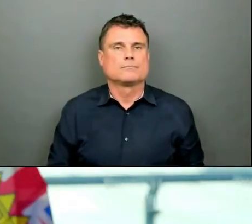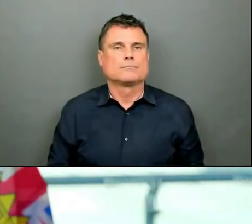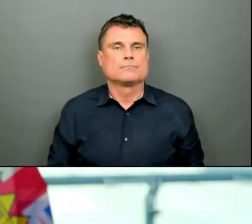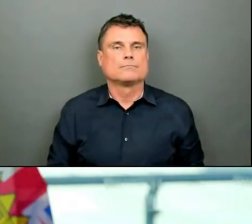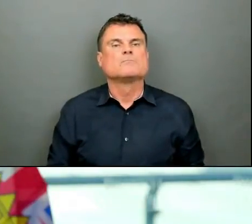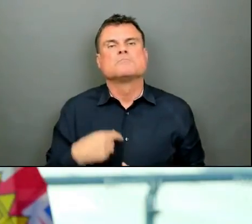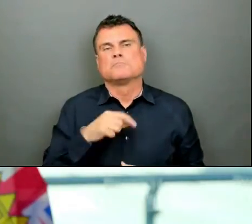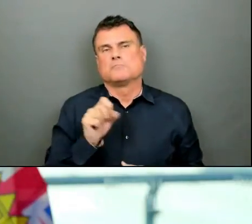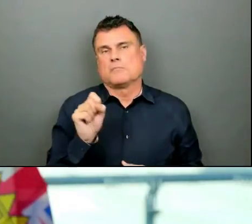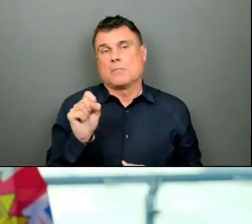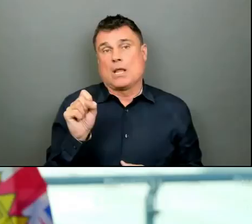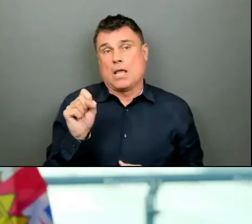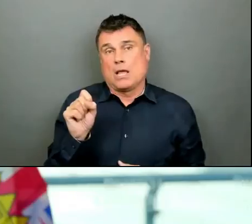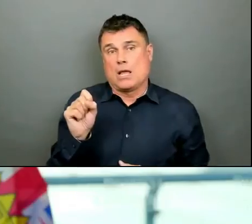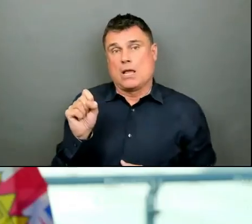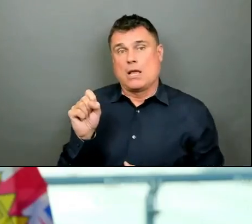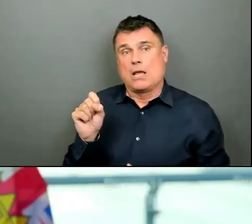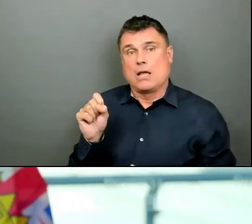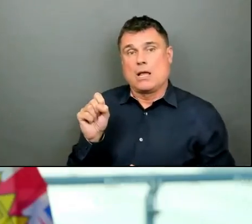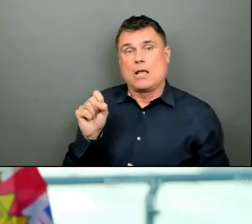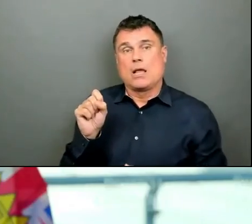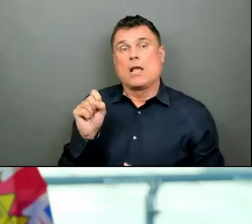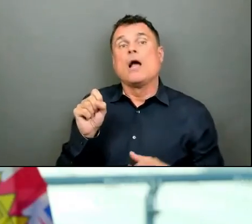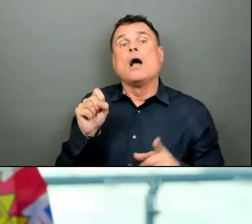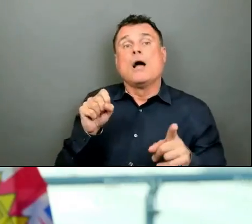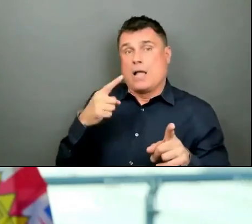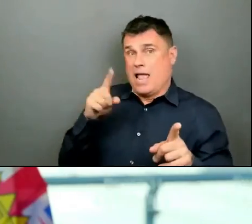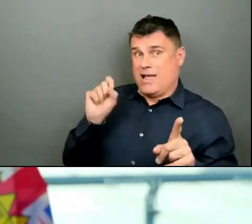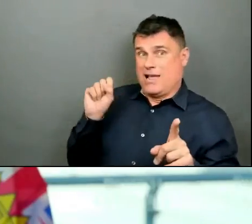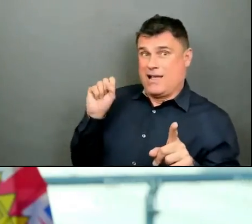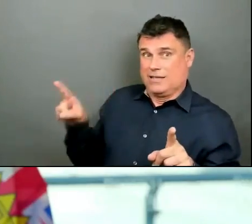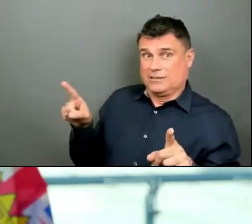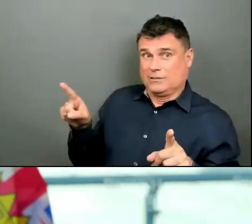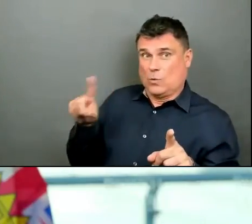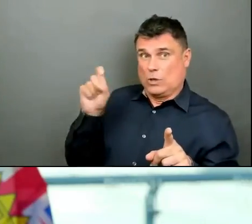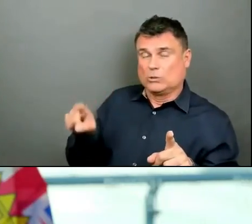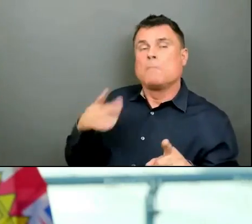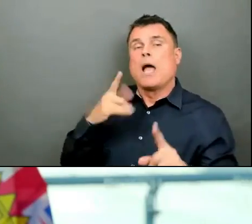Yes, and if we can get an answer in French as well please.